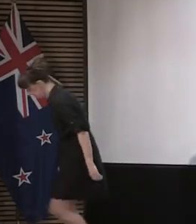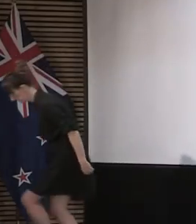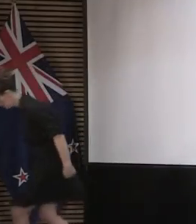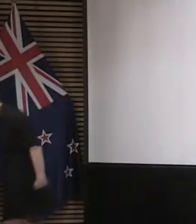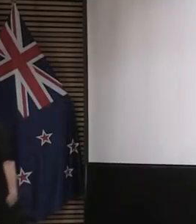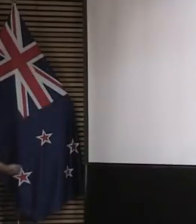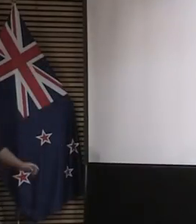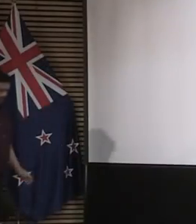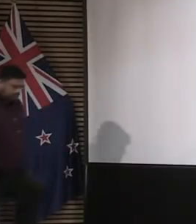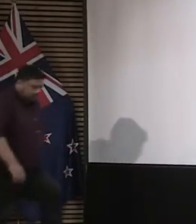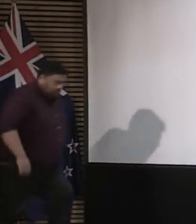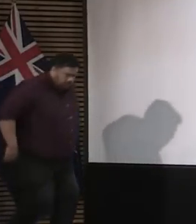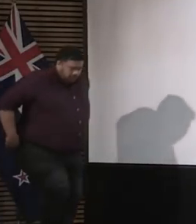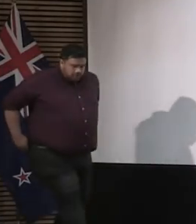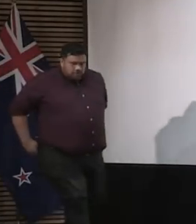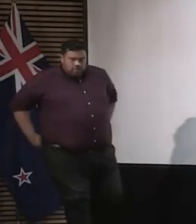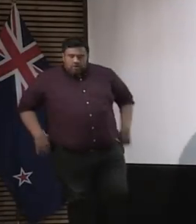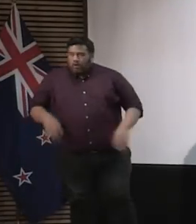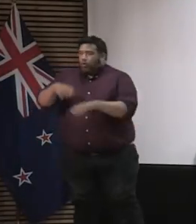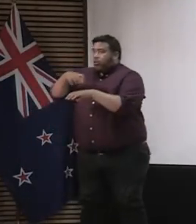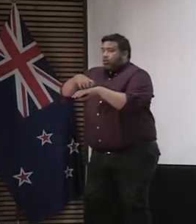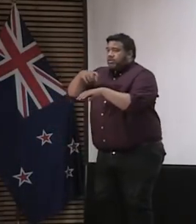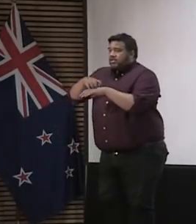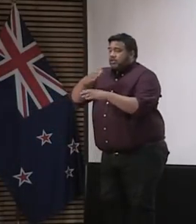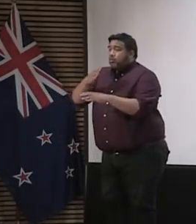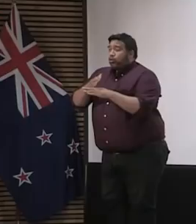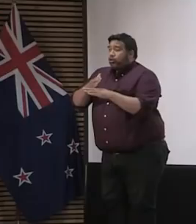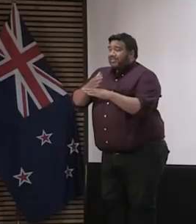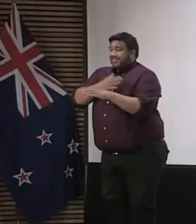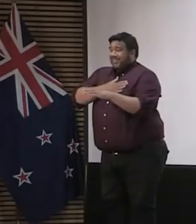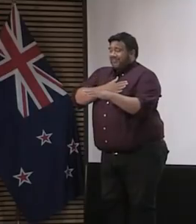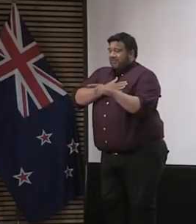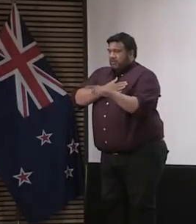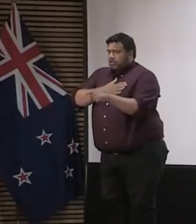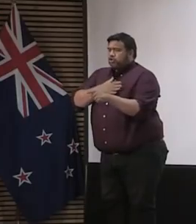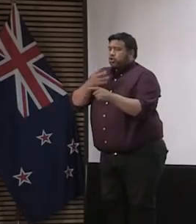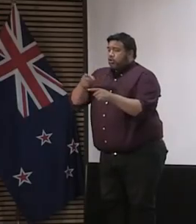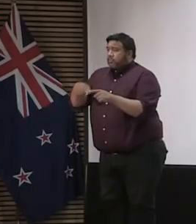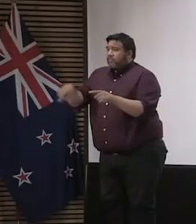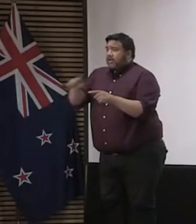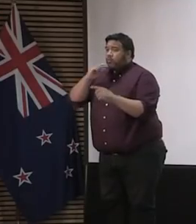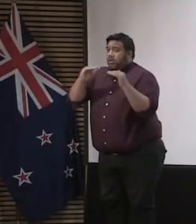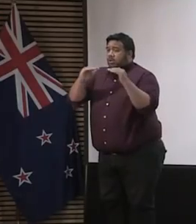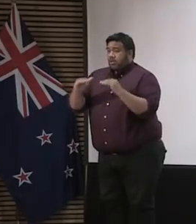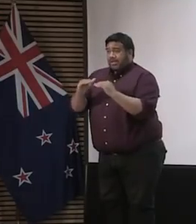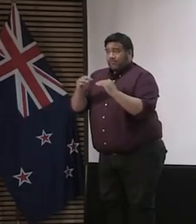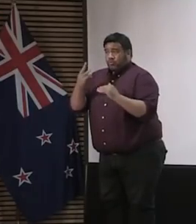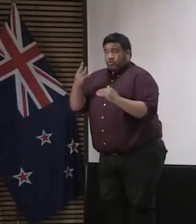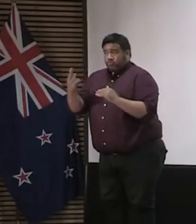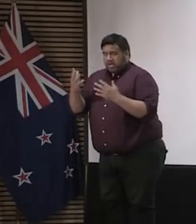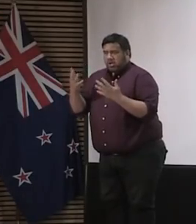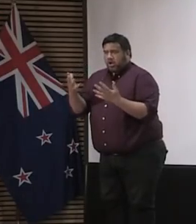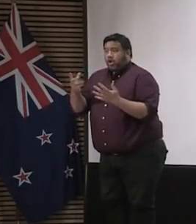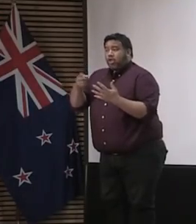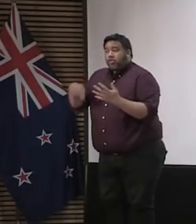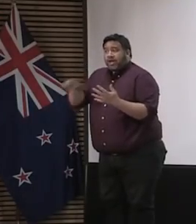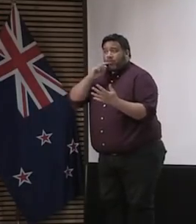Arethey going to be the regulatorof their activity or does thatstill fall to the healthsector?